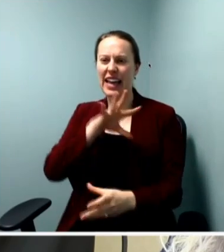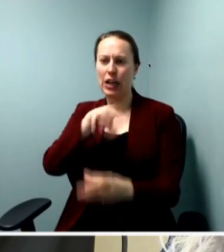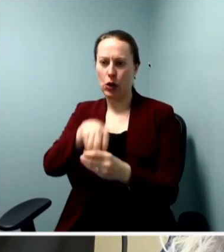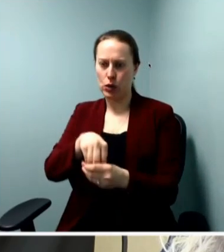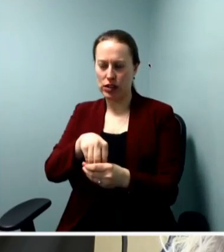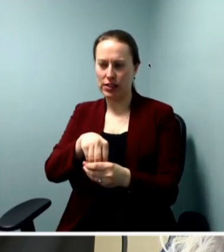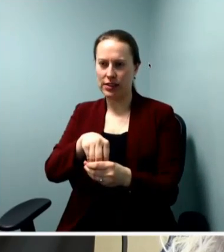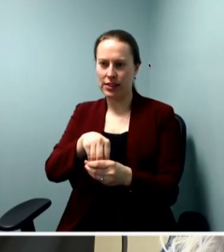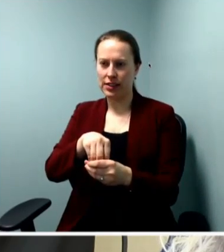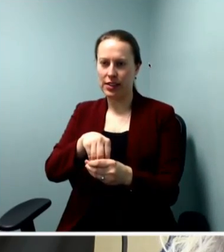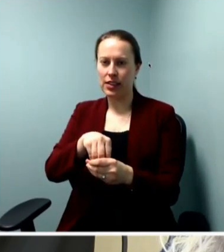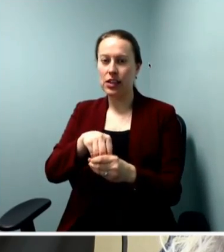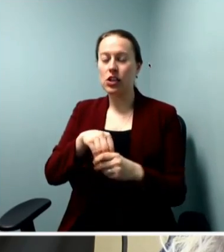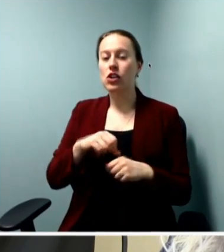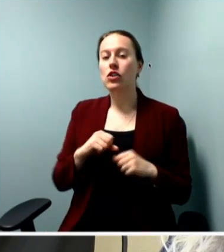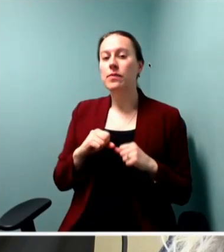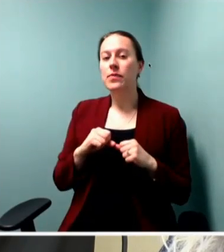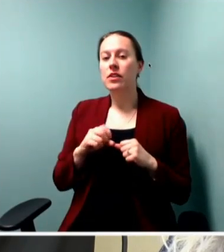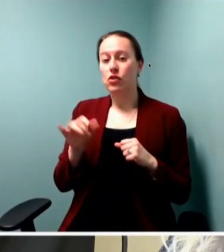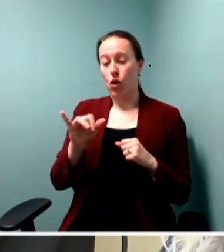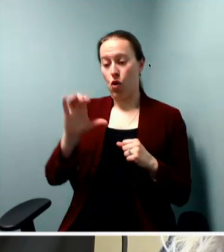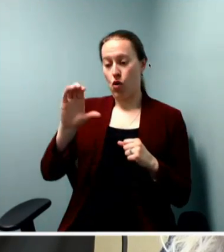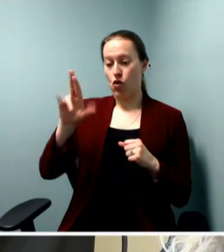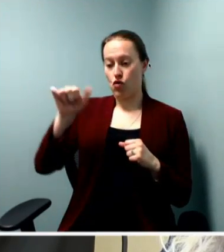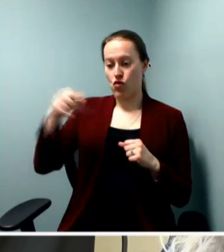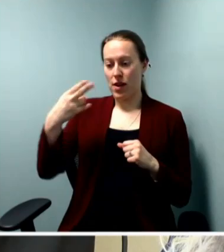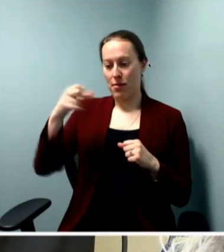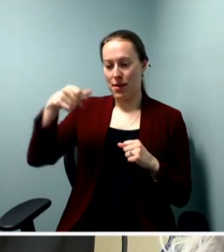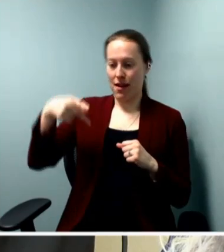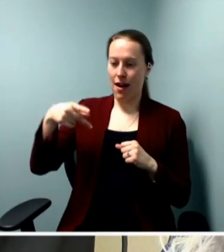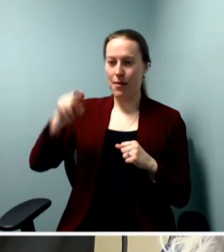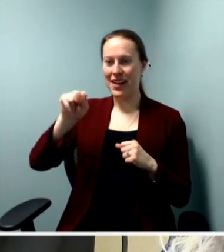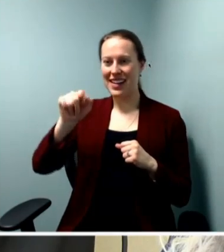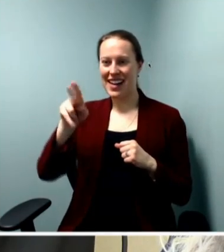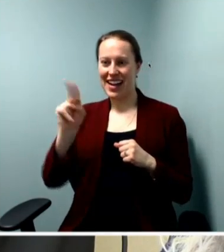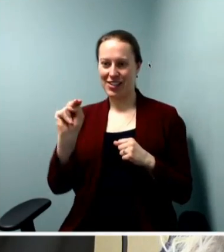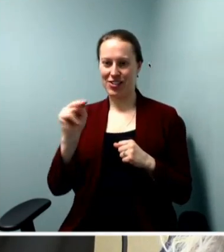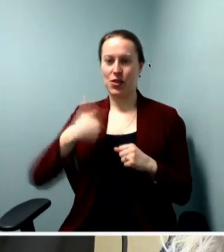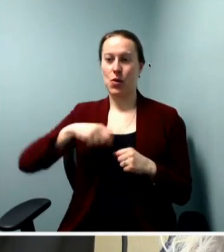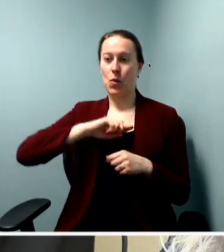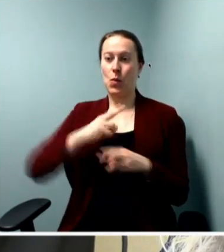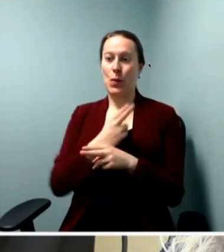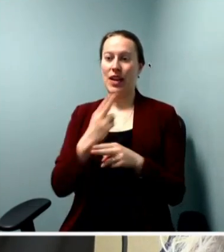So, as a part of Krip Hop Nation, we use-- we use our platforms in poetry,